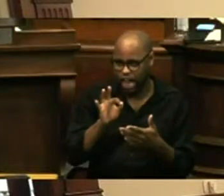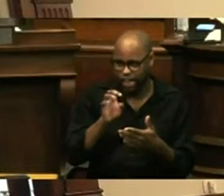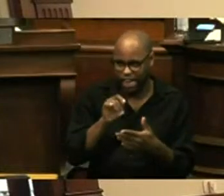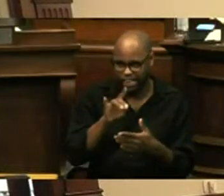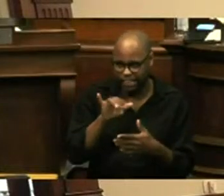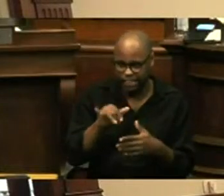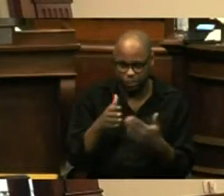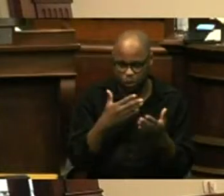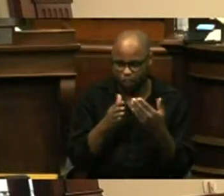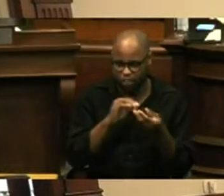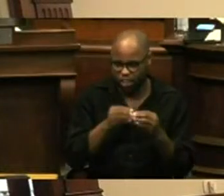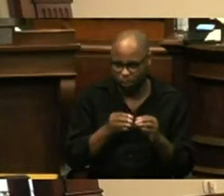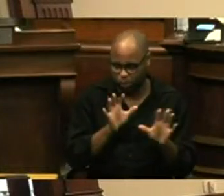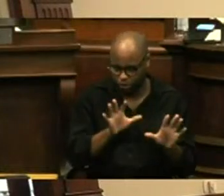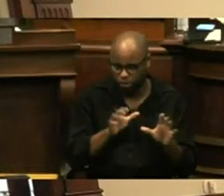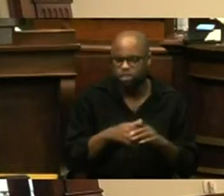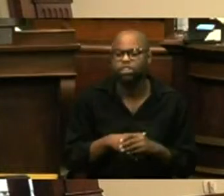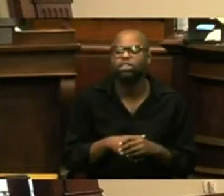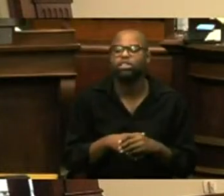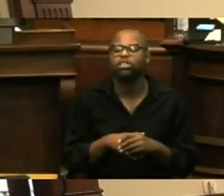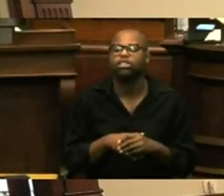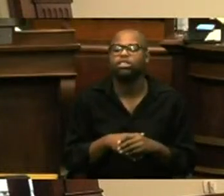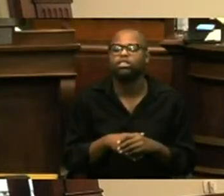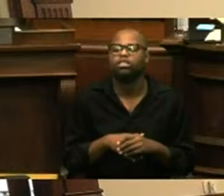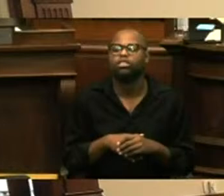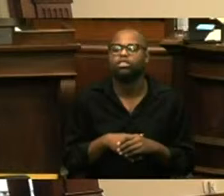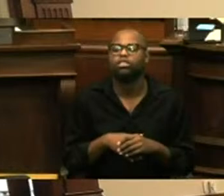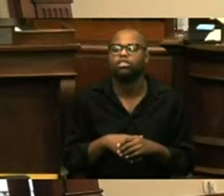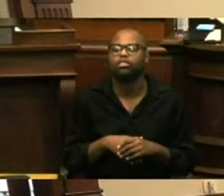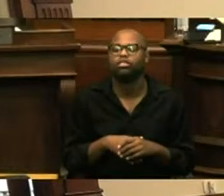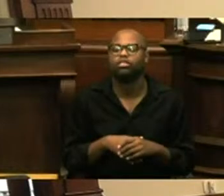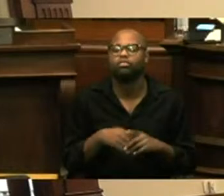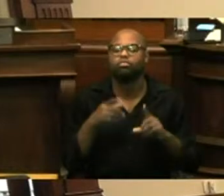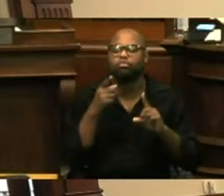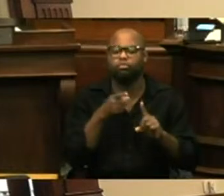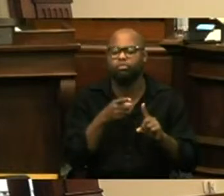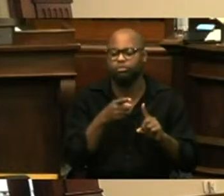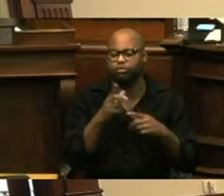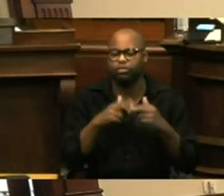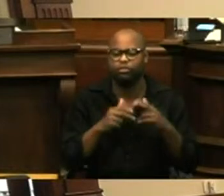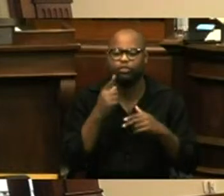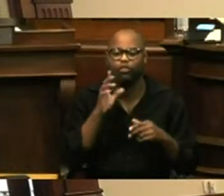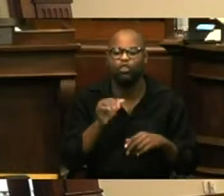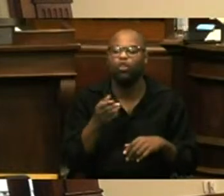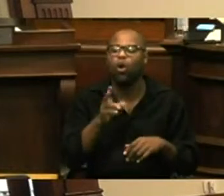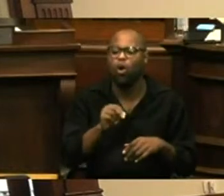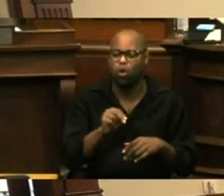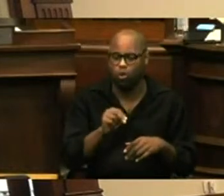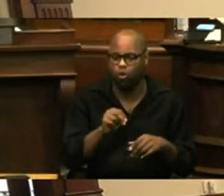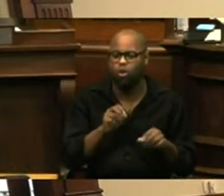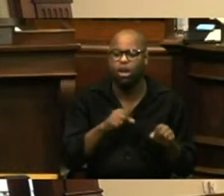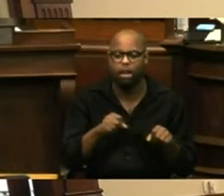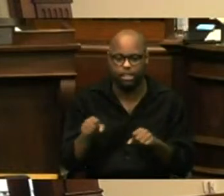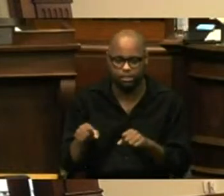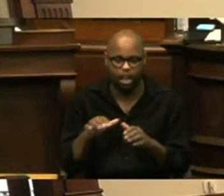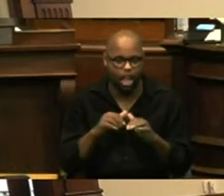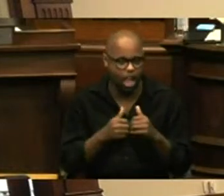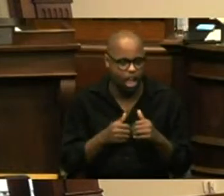evaluation could look like for these 29 entities or whatever the number is, so that they